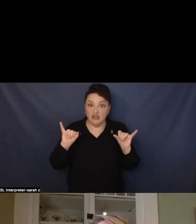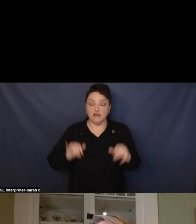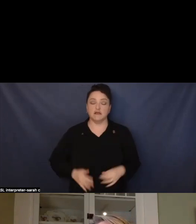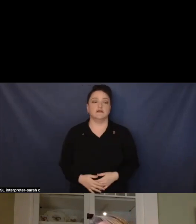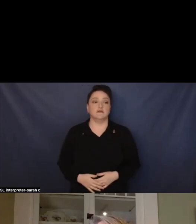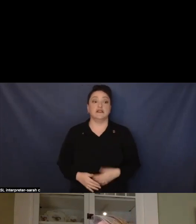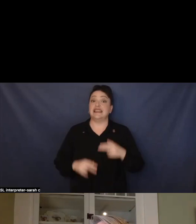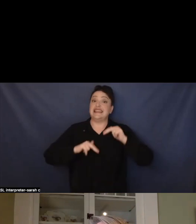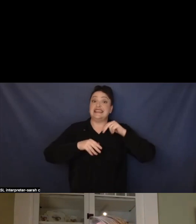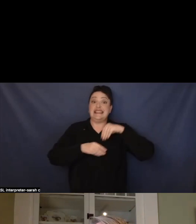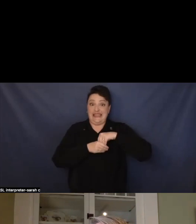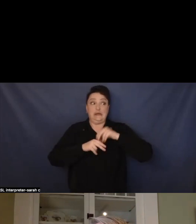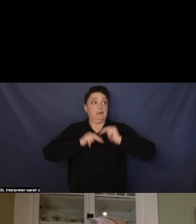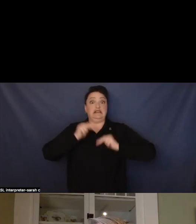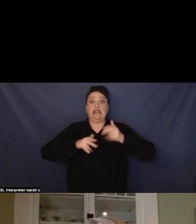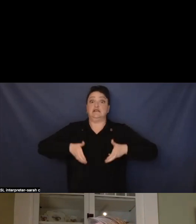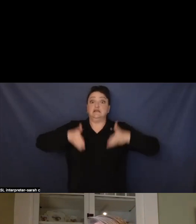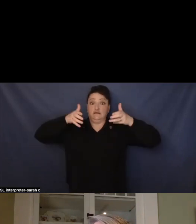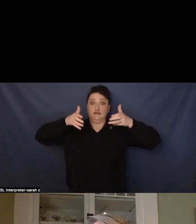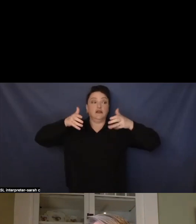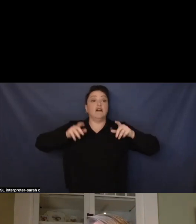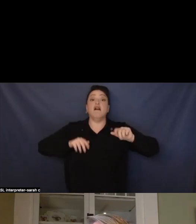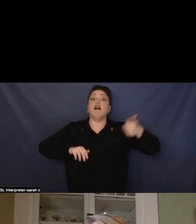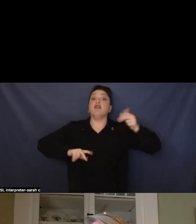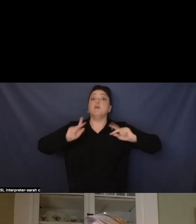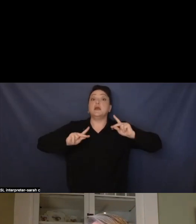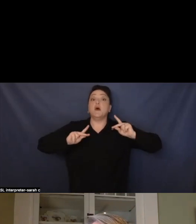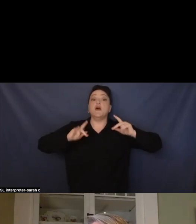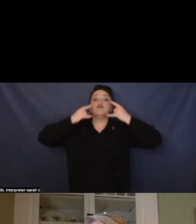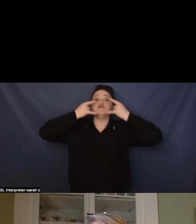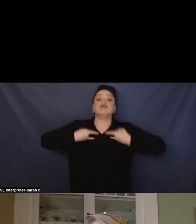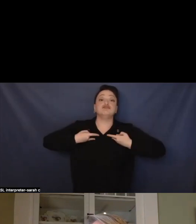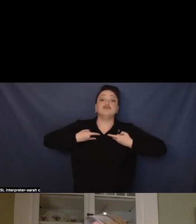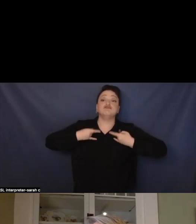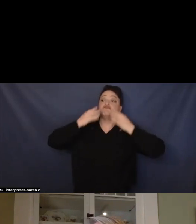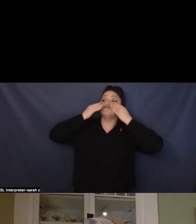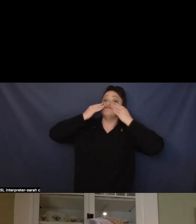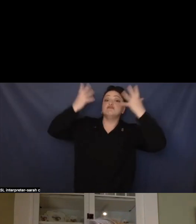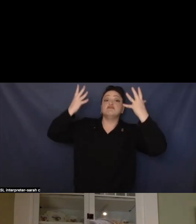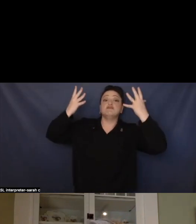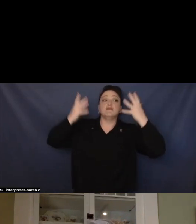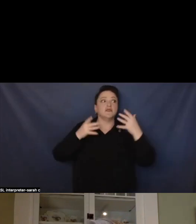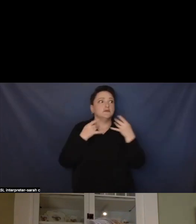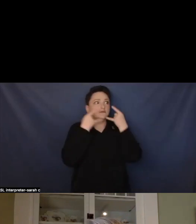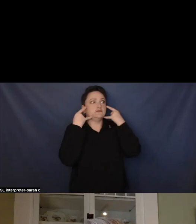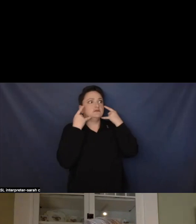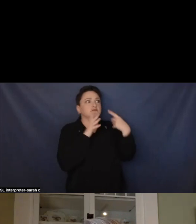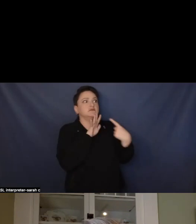circumstances where others were unmasked. So when we talk about an N-95 as being the gold